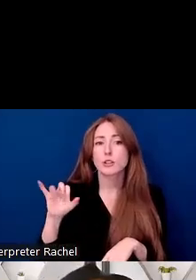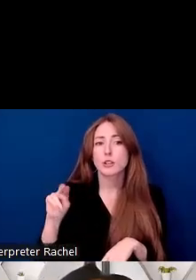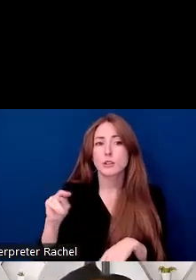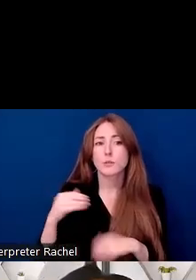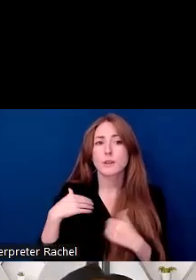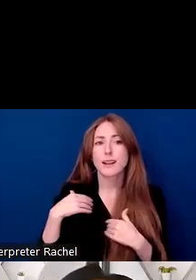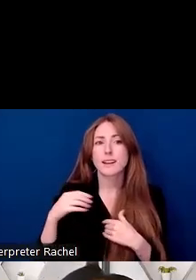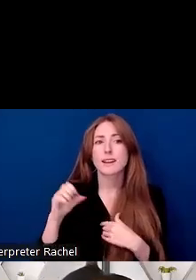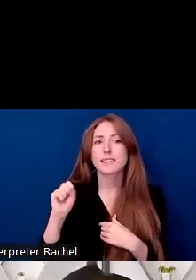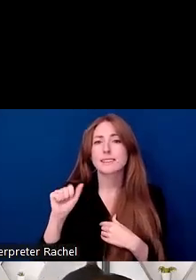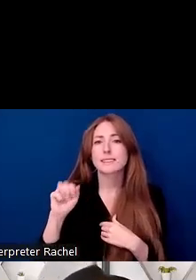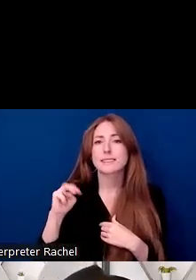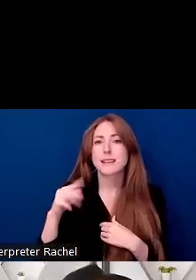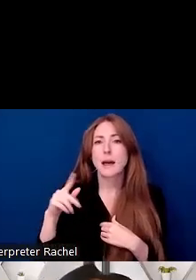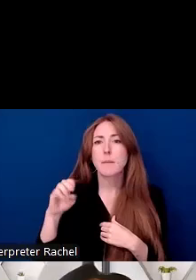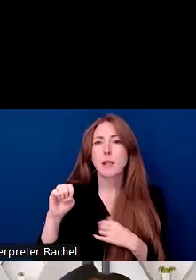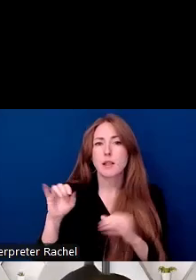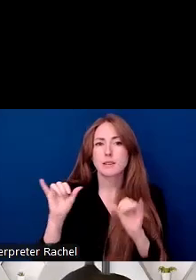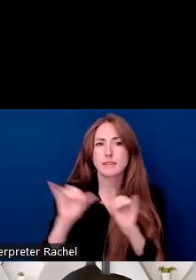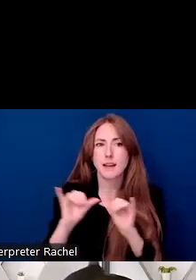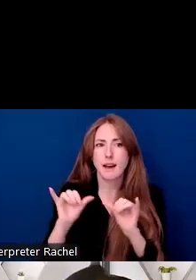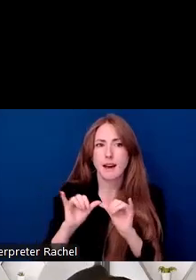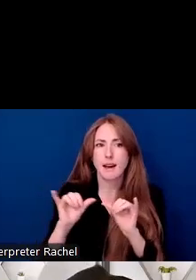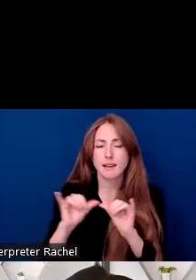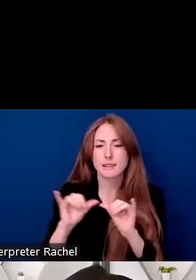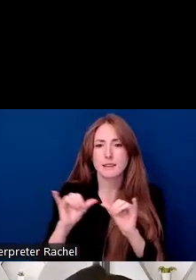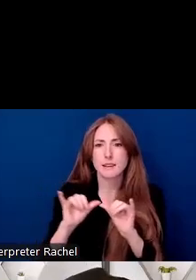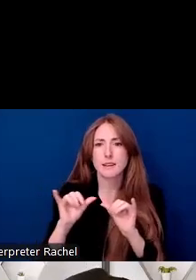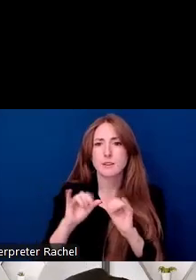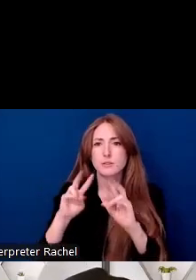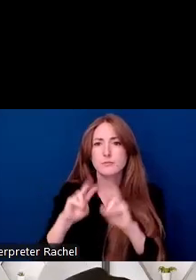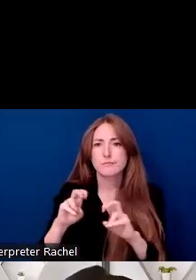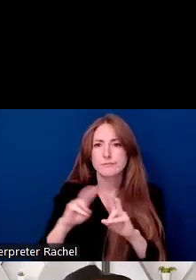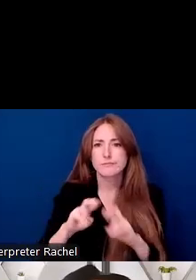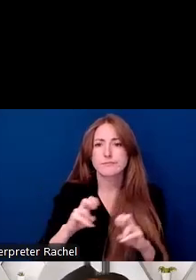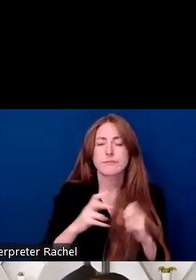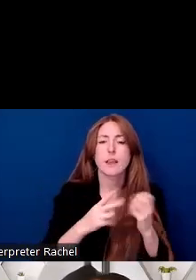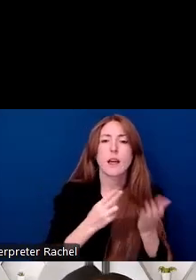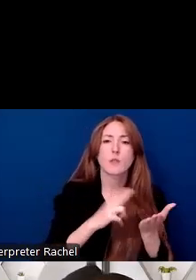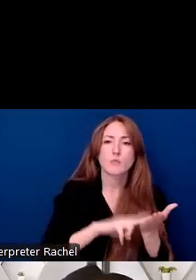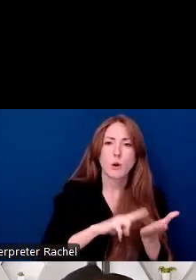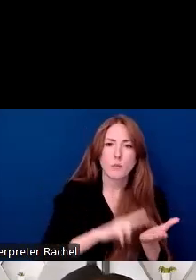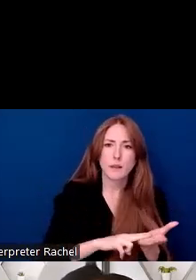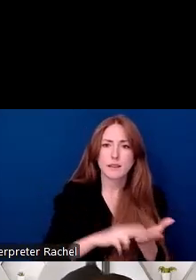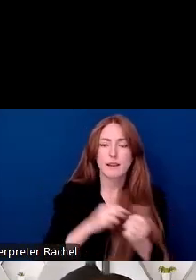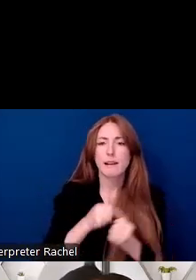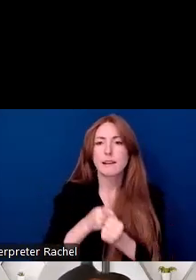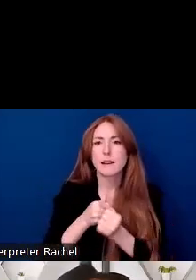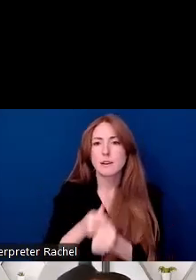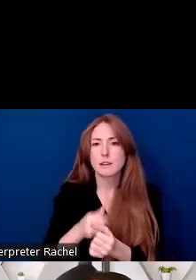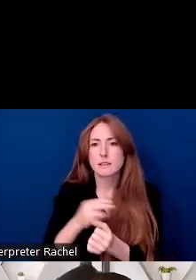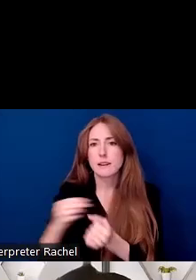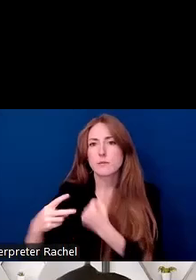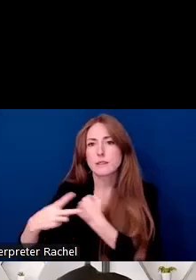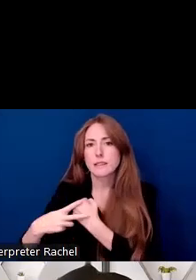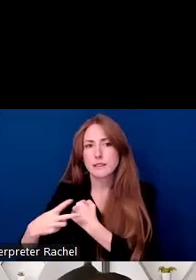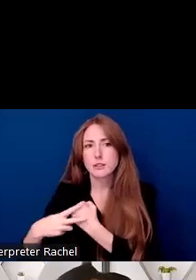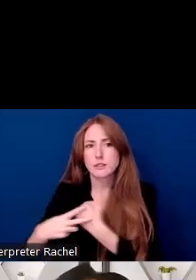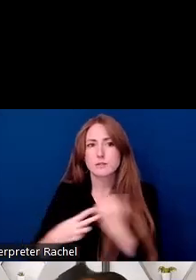overall enrollment adherence and retention rate: enrollment - calculated for all participants,